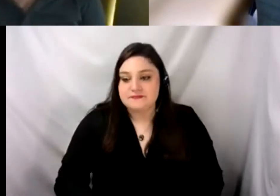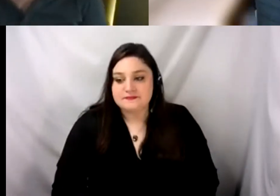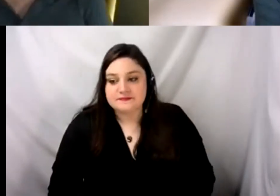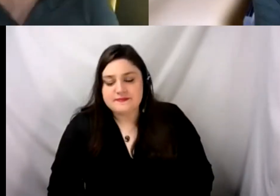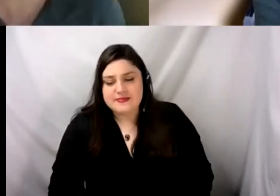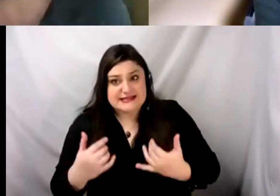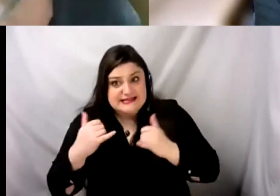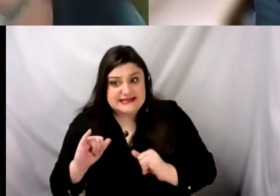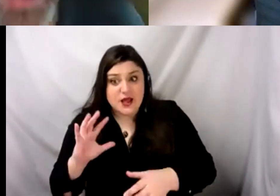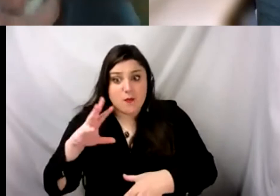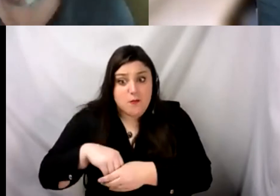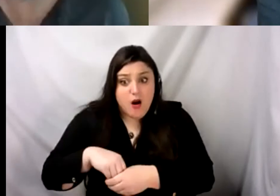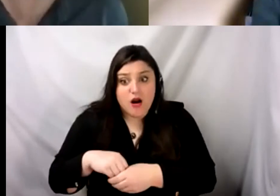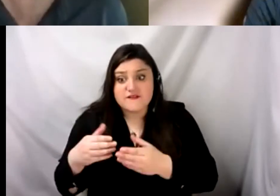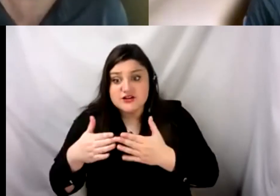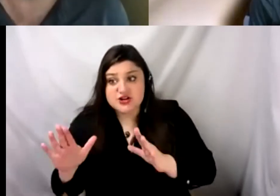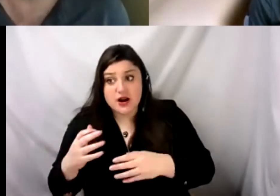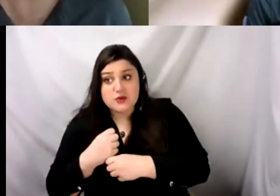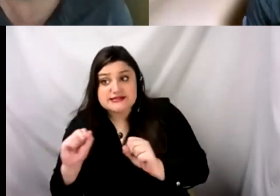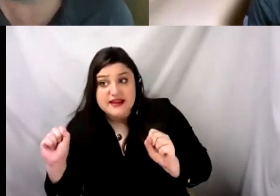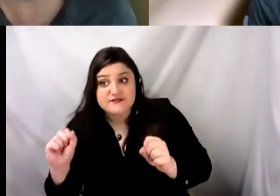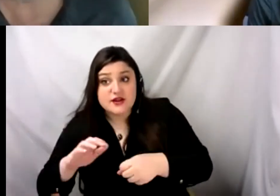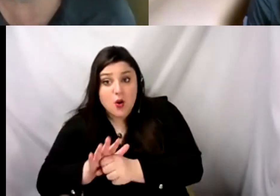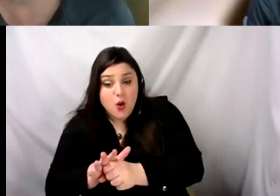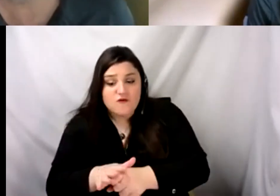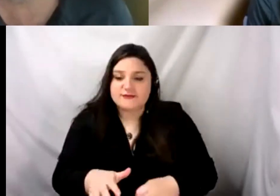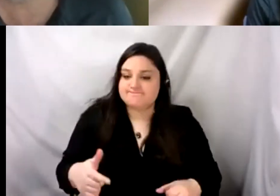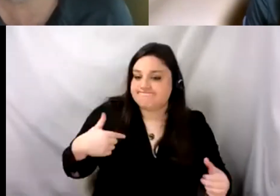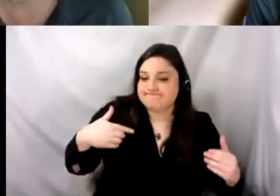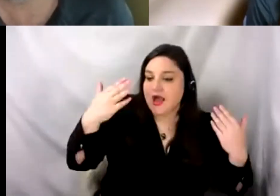will find that. CANDACE: Thank you.